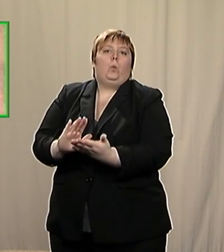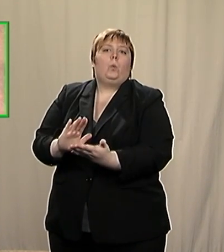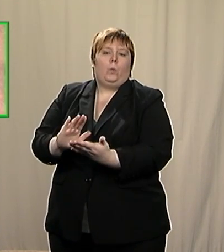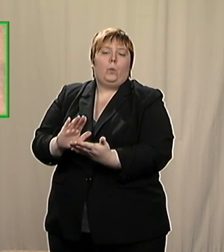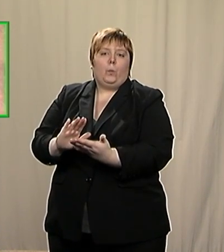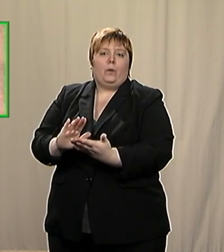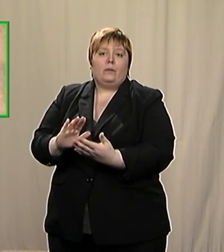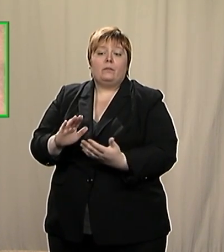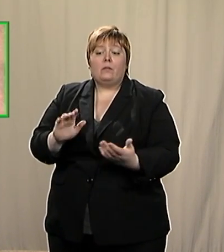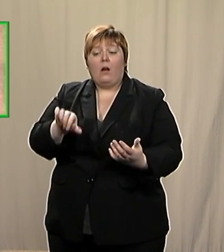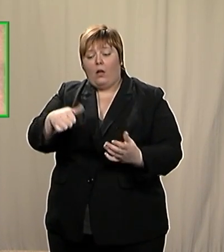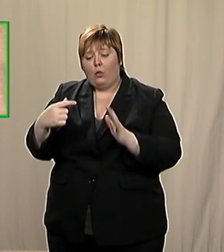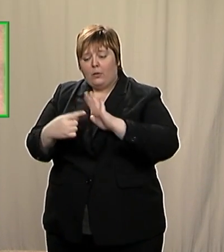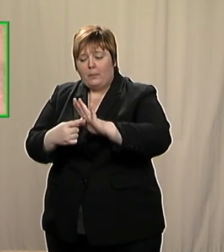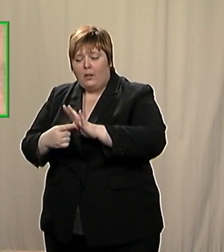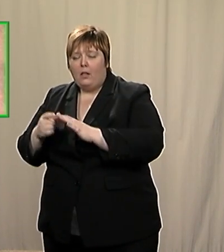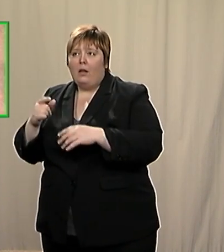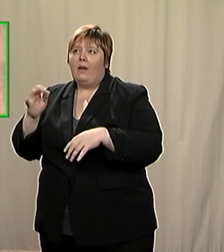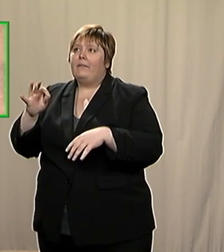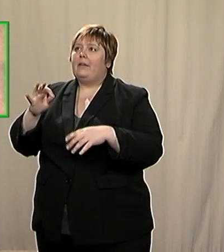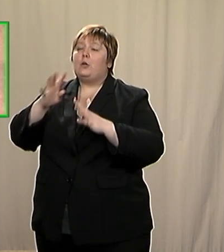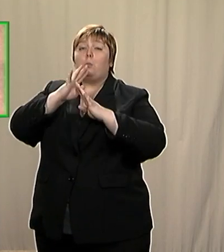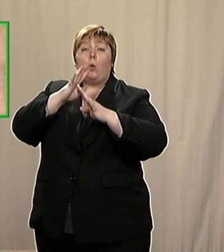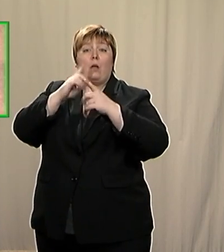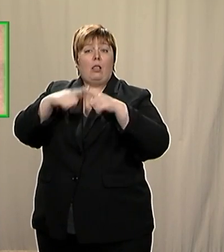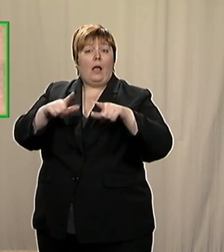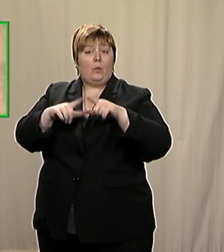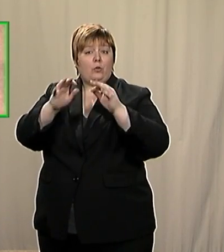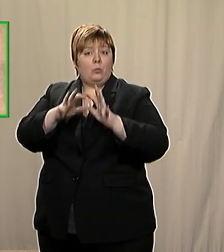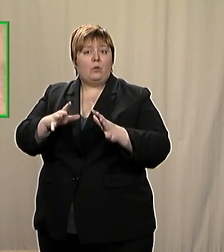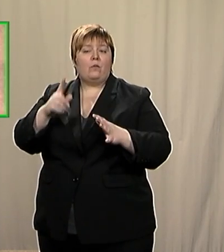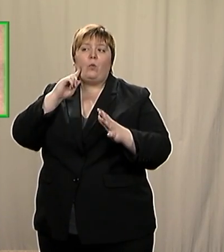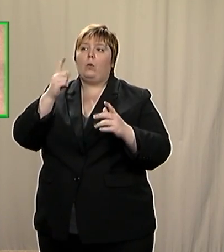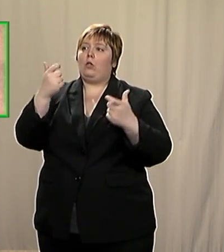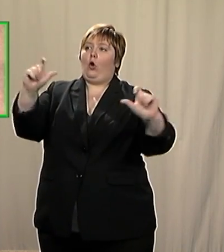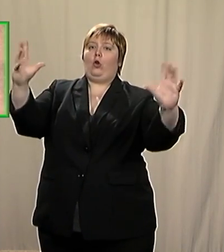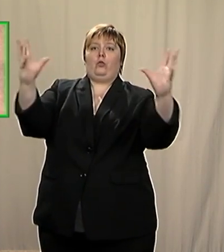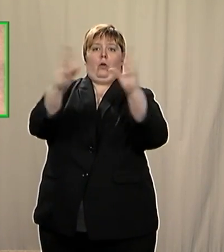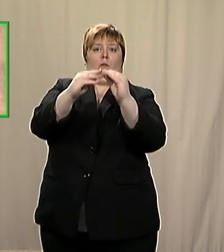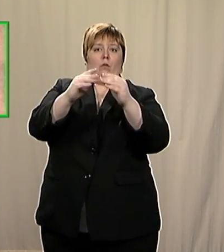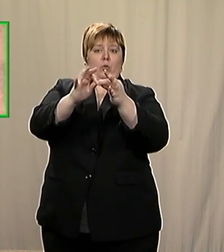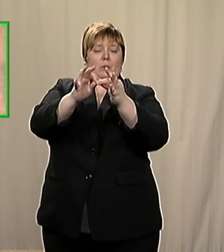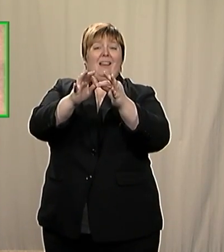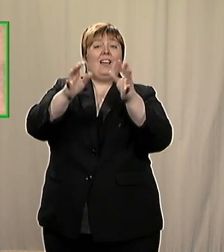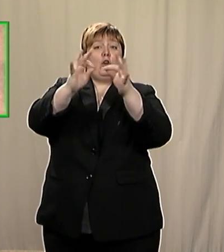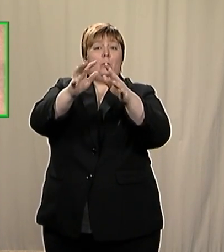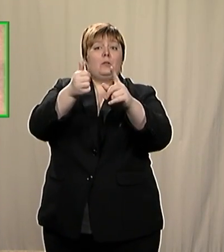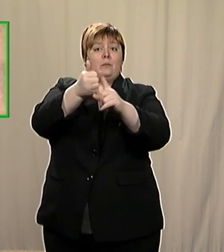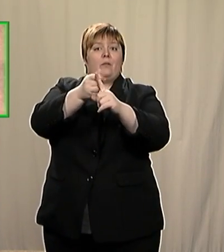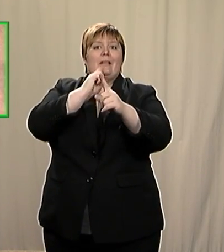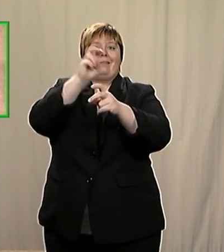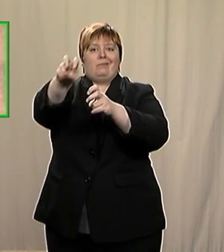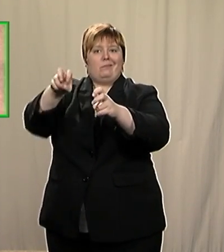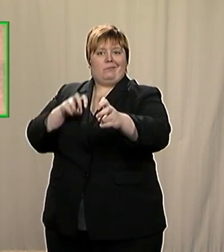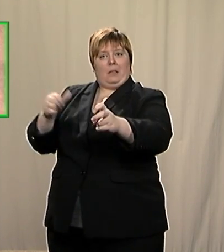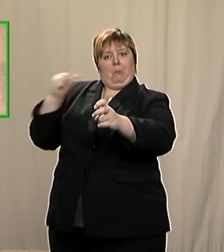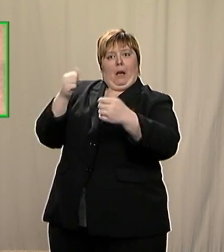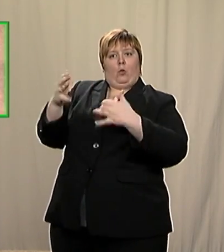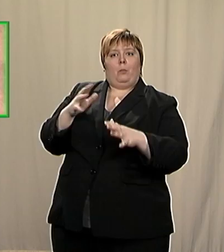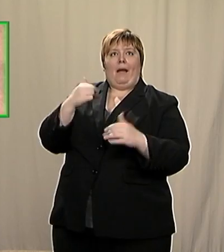Also examples of interpreting for spoken language interpreters and conference interpreting, where the interpreter is actually in a booth in the back of the room.